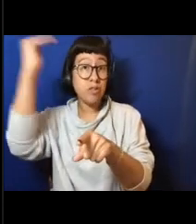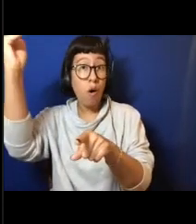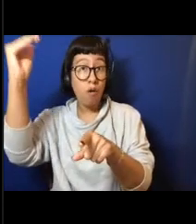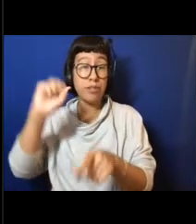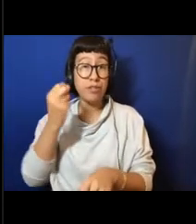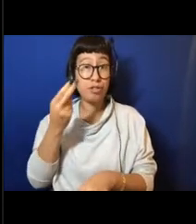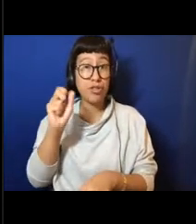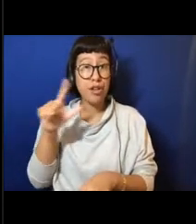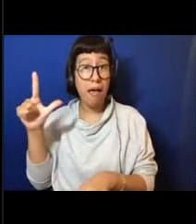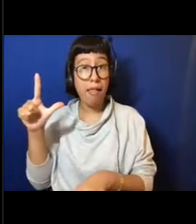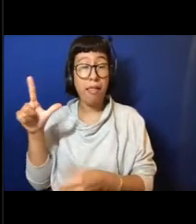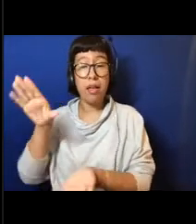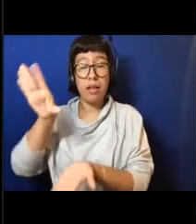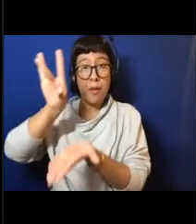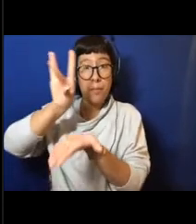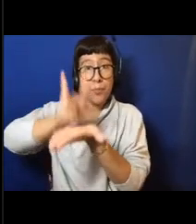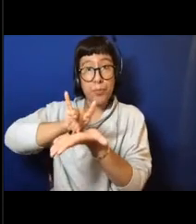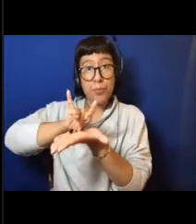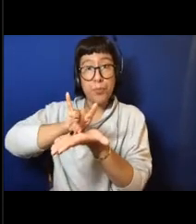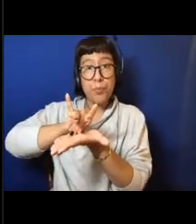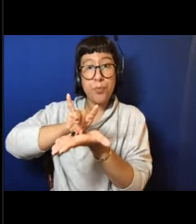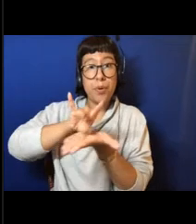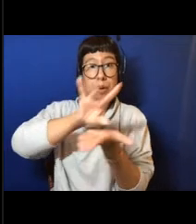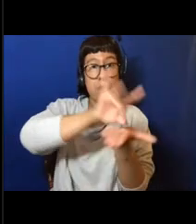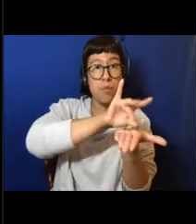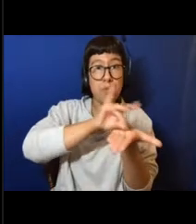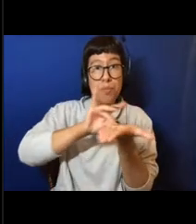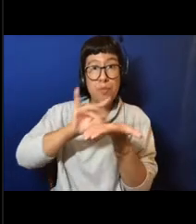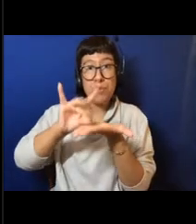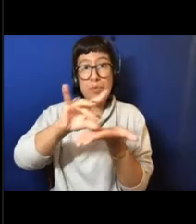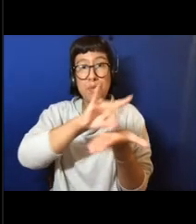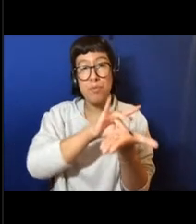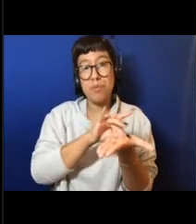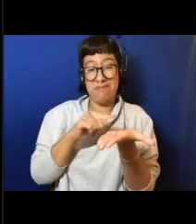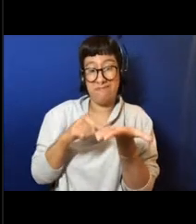And here they've settled on these backside of these living oysters.